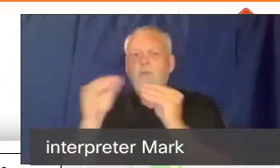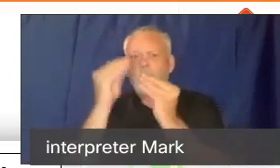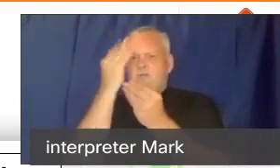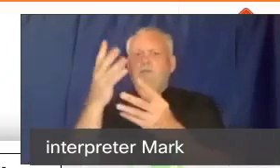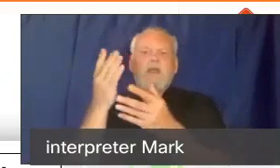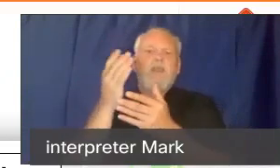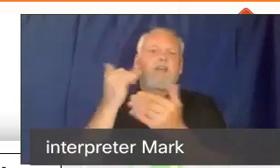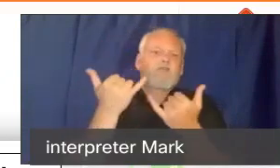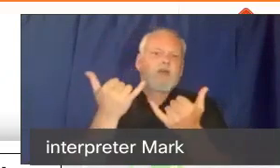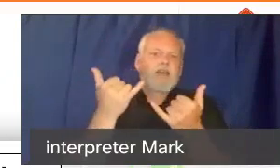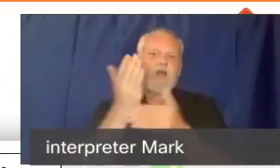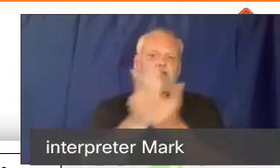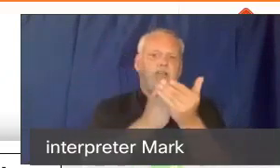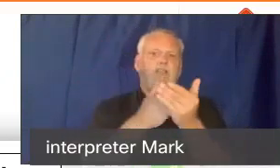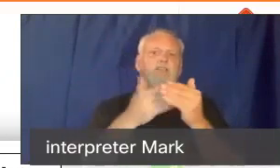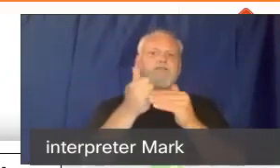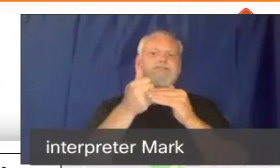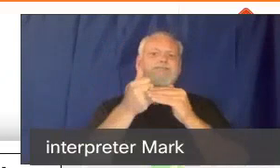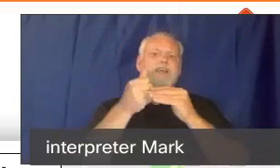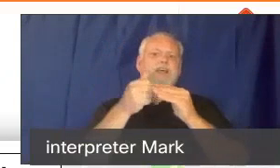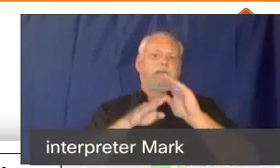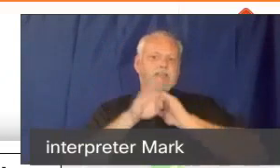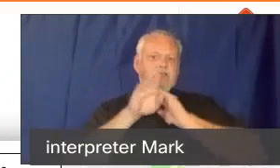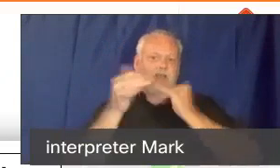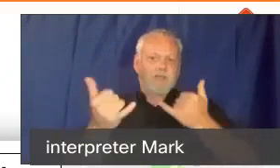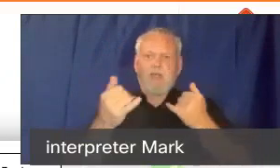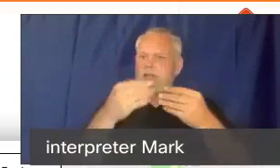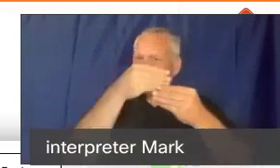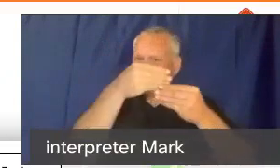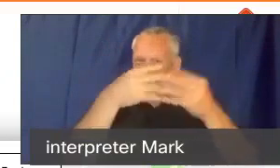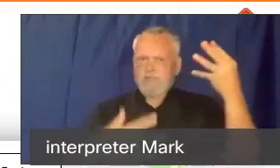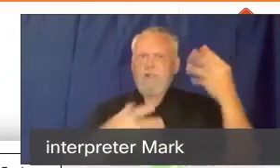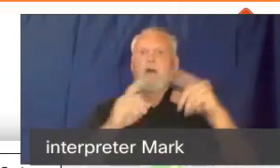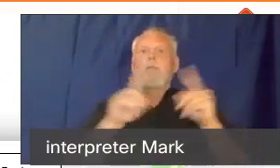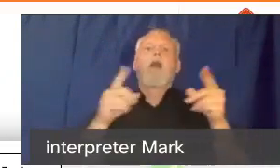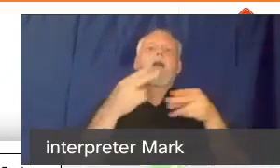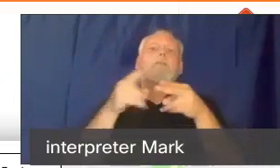Um, and there are many of them, so so we'll get brief updates, but if you have questions on these.